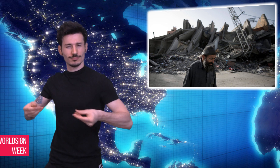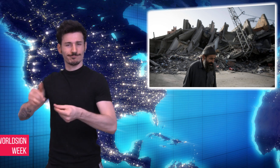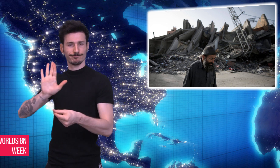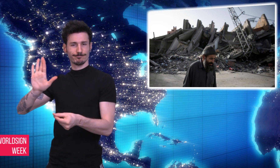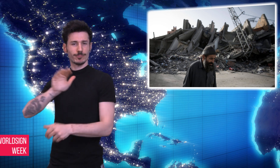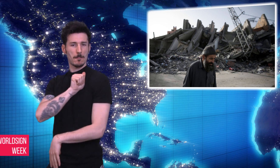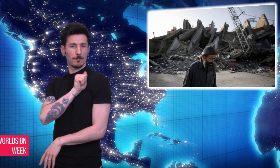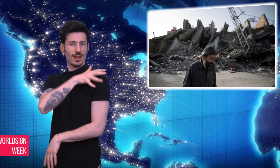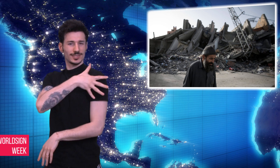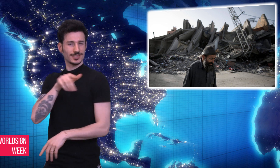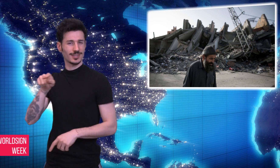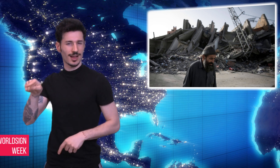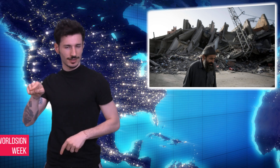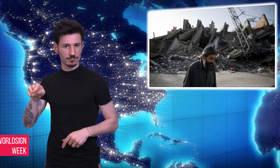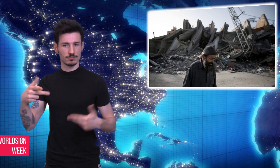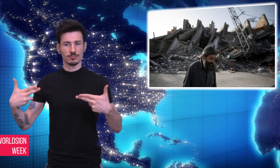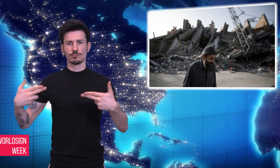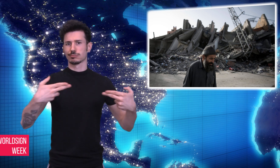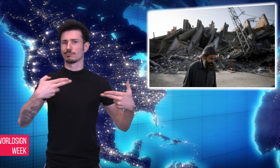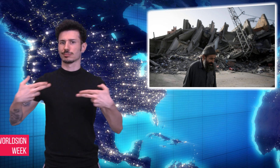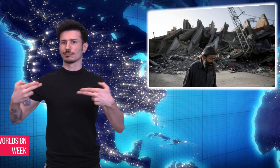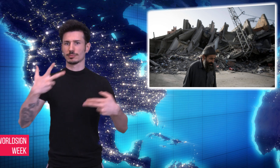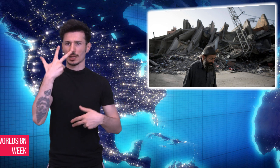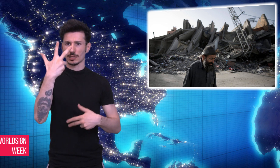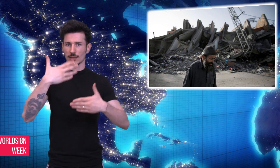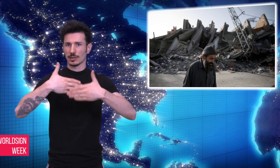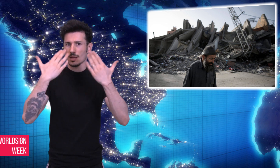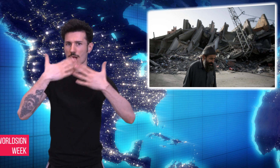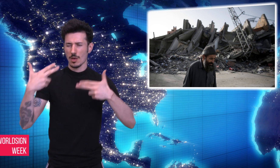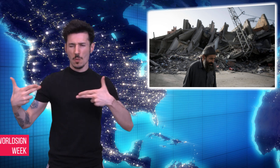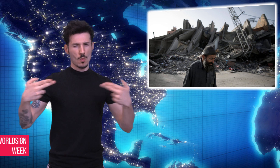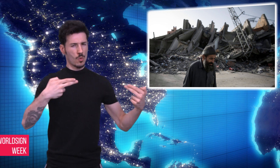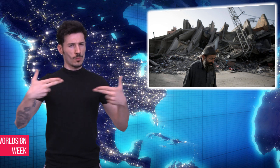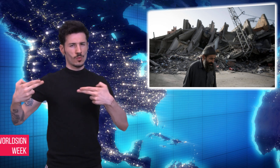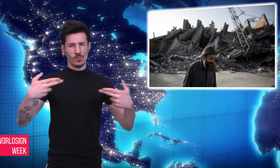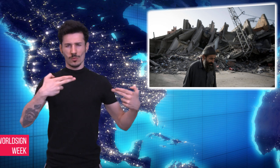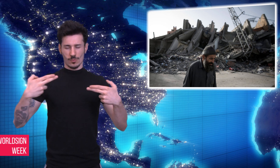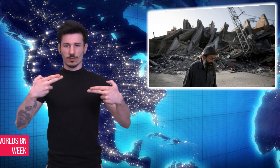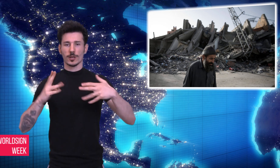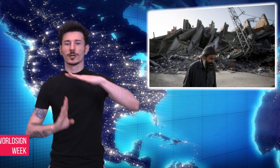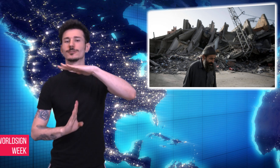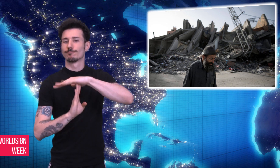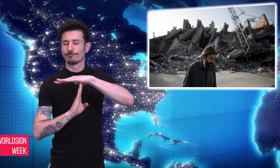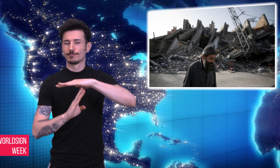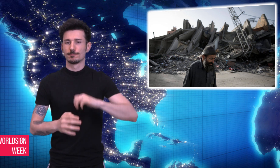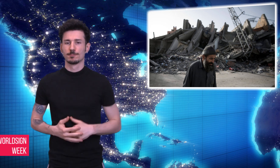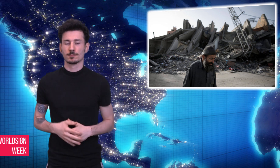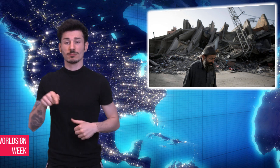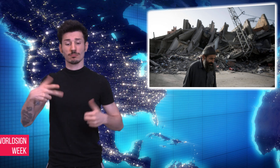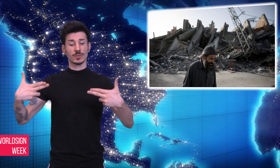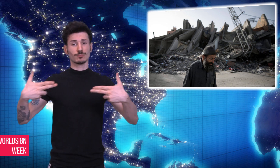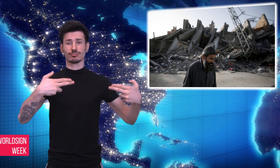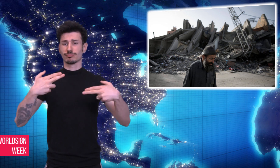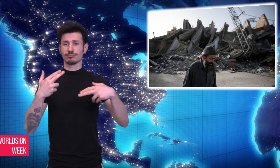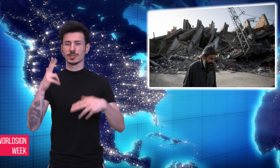Palestinian territory in Israel on Monday after three days of violence.